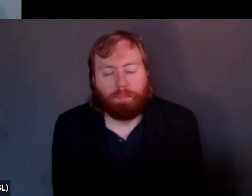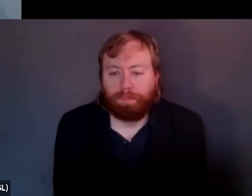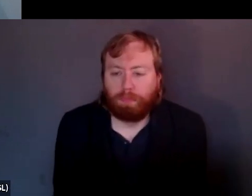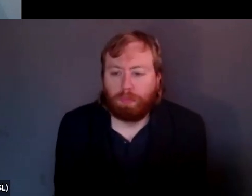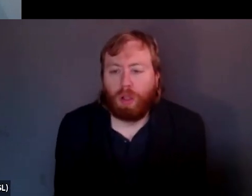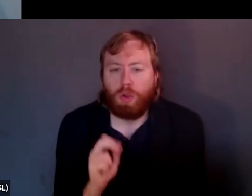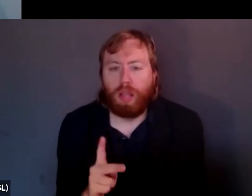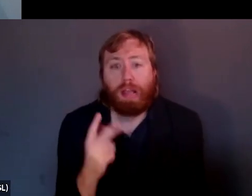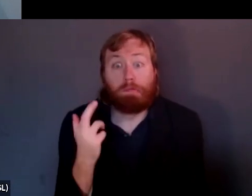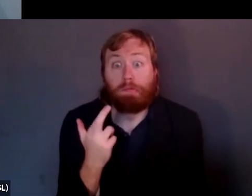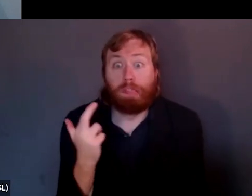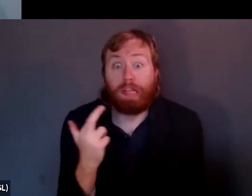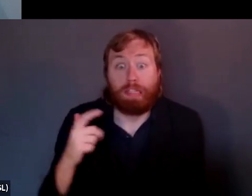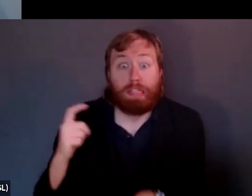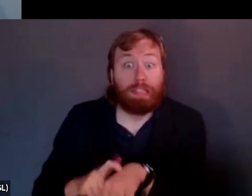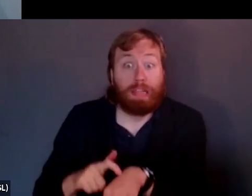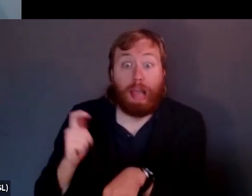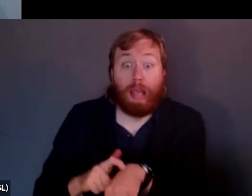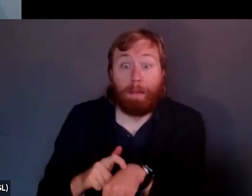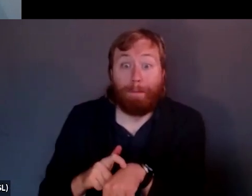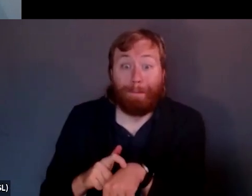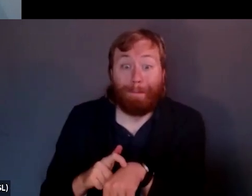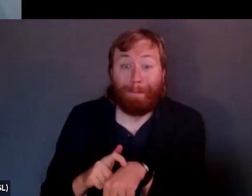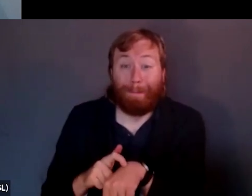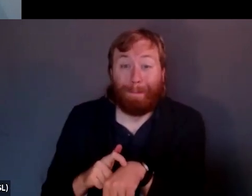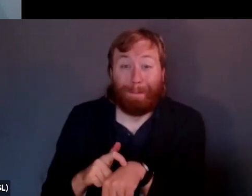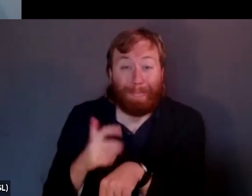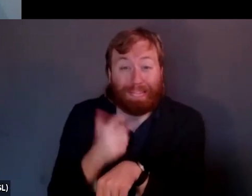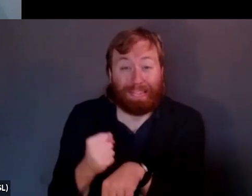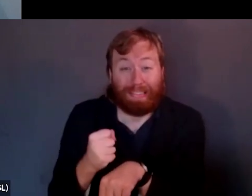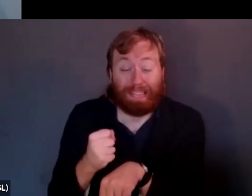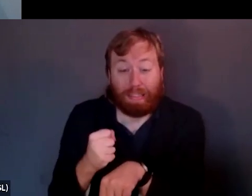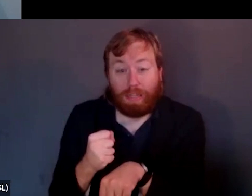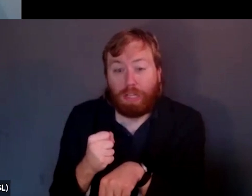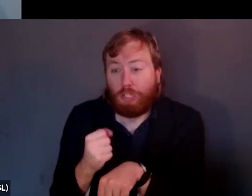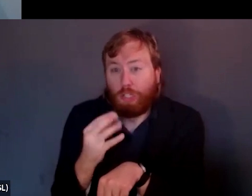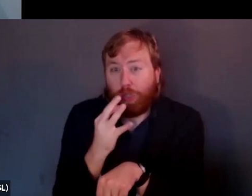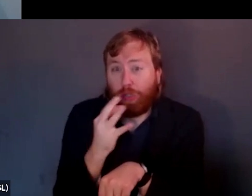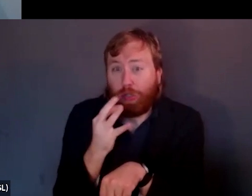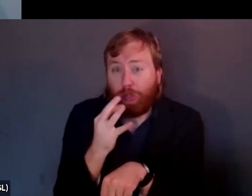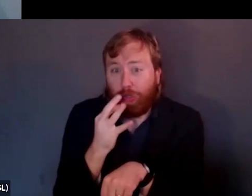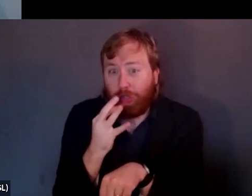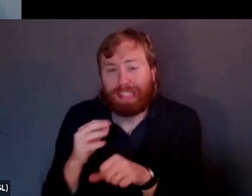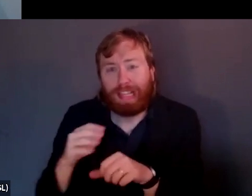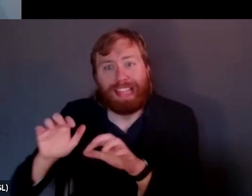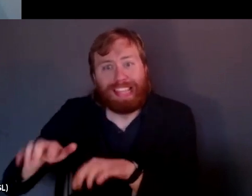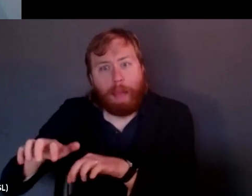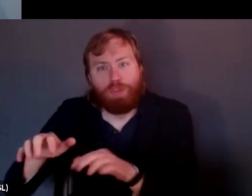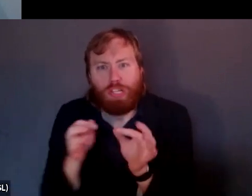I'm also realizing we are, we're at time, we're in our buffer zone where we're about to lose our captioner and our signer. I want to do a quick lightning round